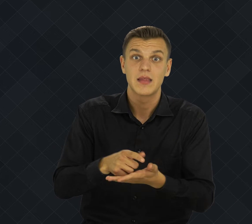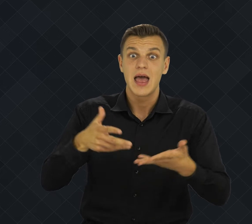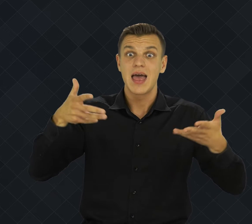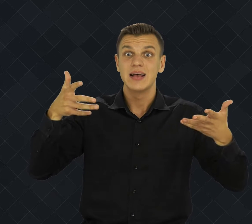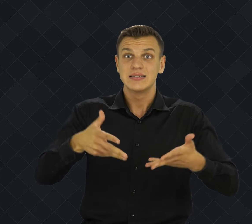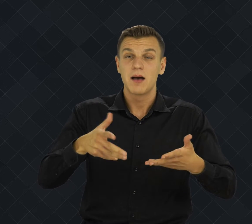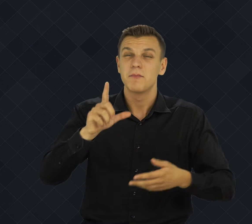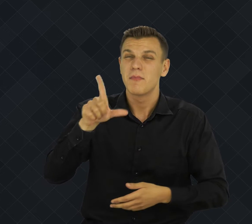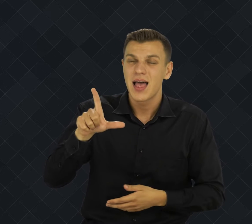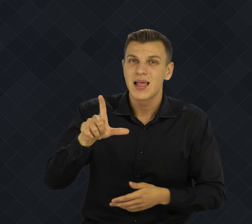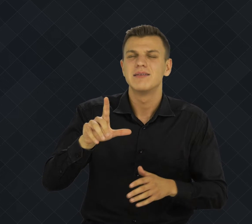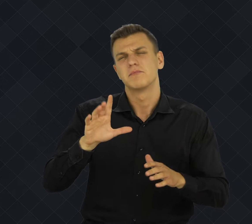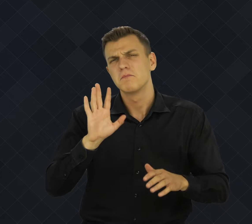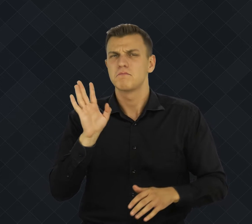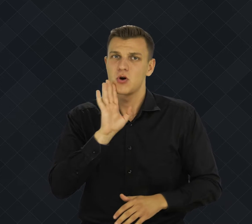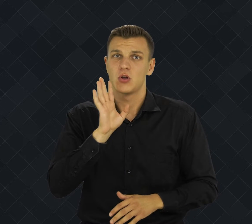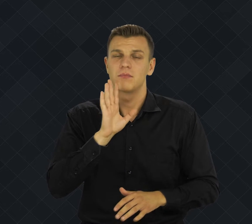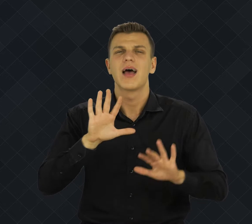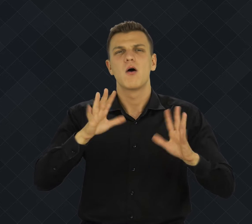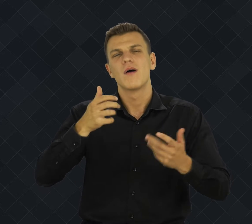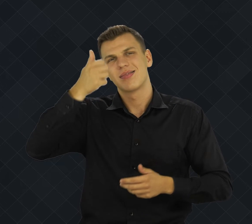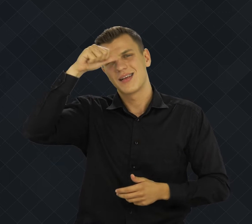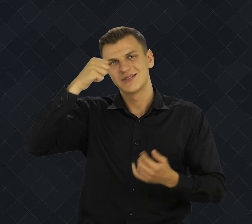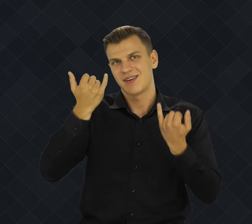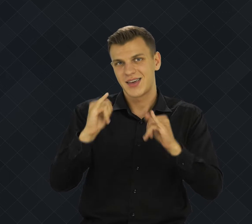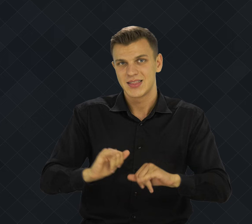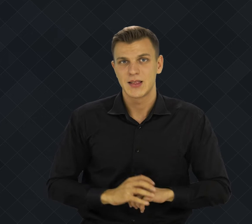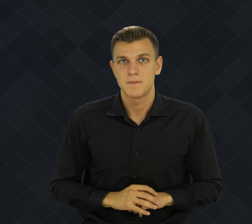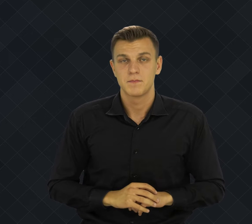(Driving test, but with a different name).